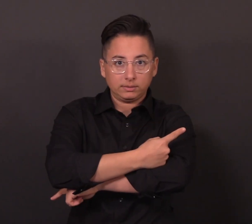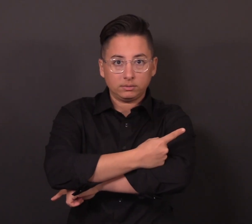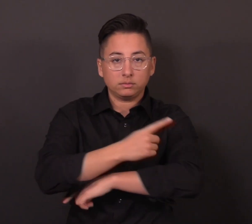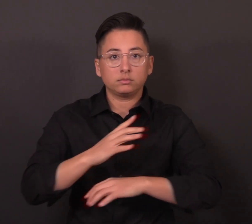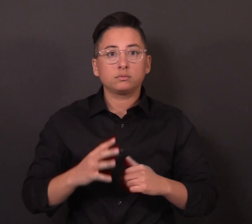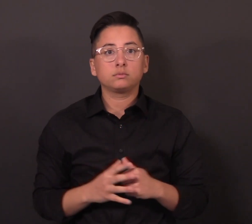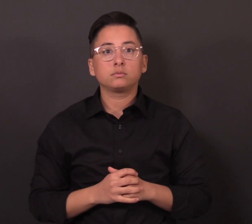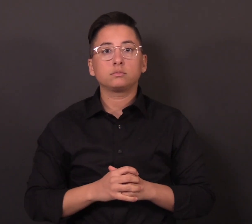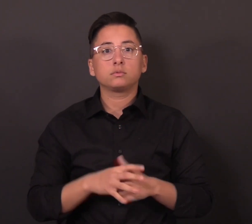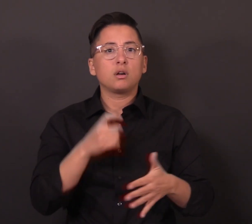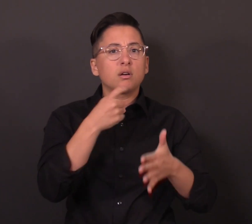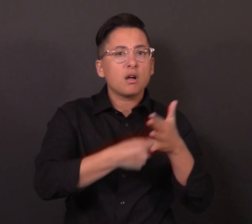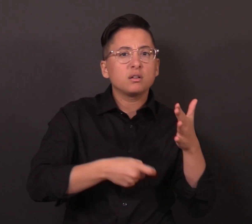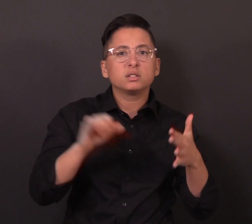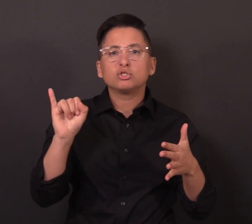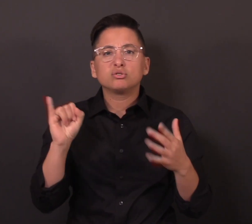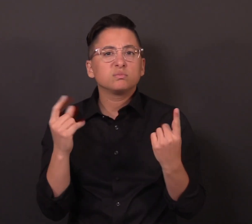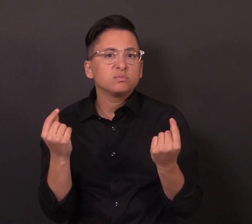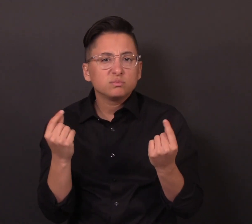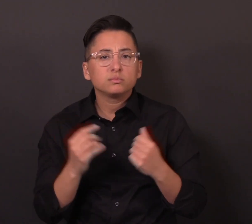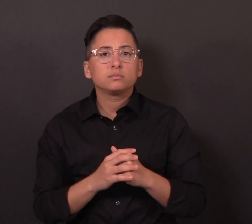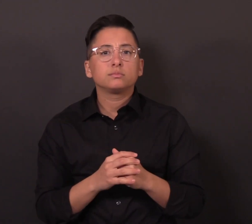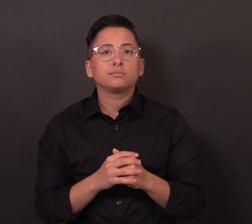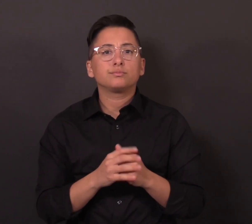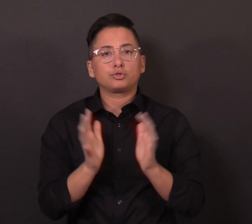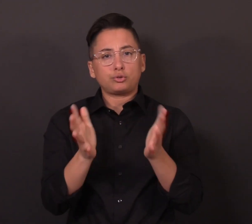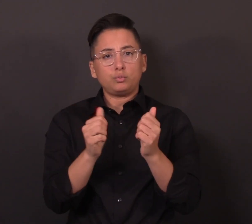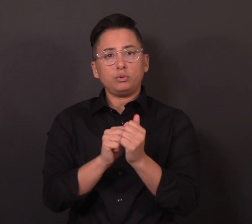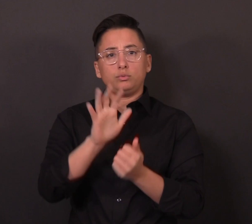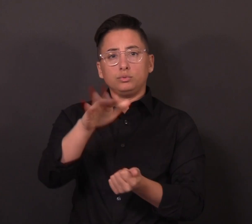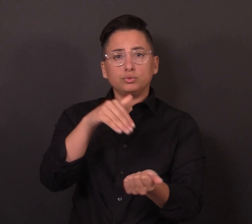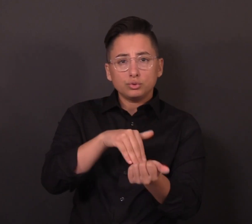Cost and Insurance: Talk to your health care provider or